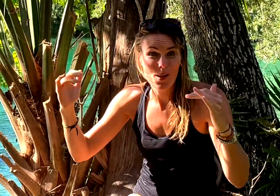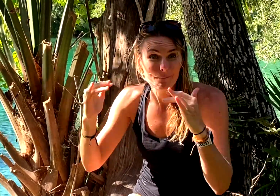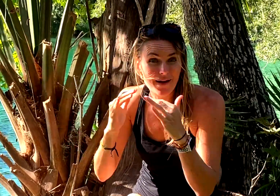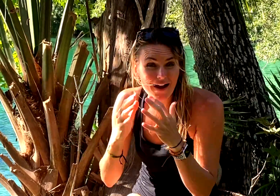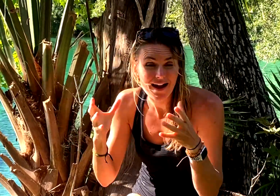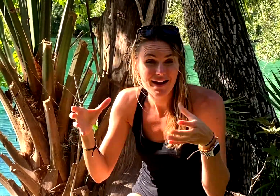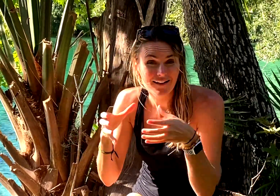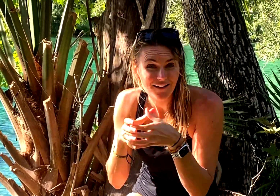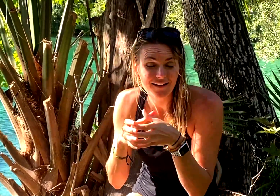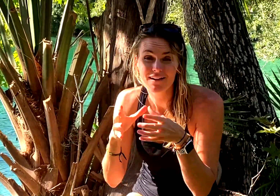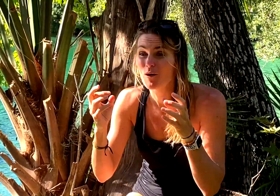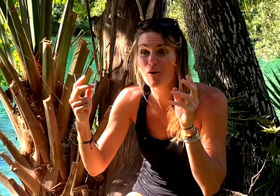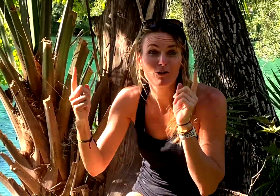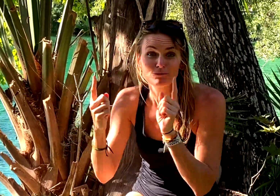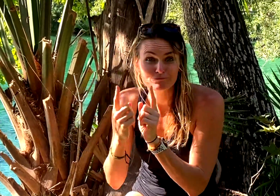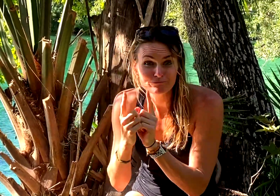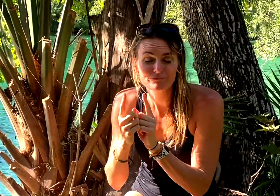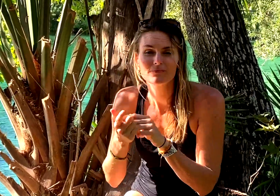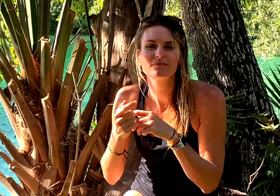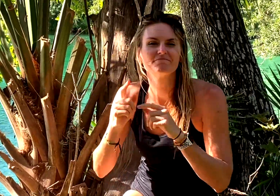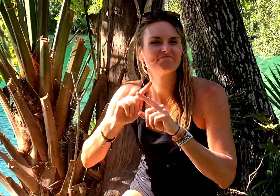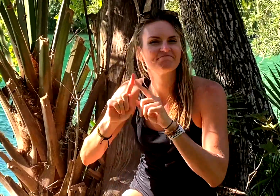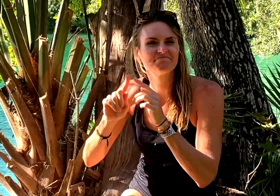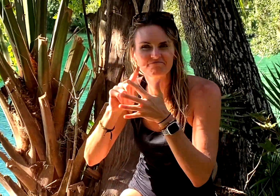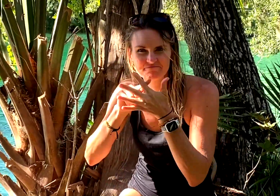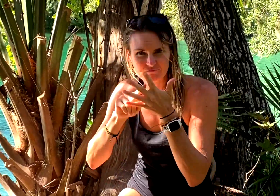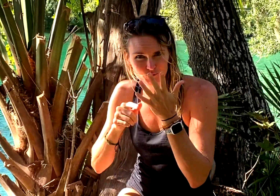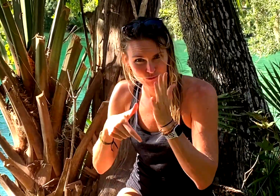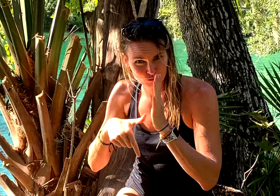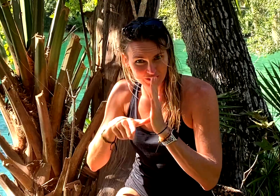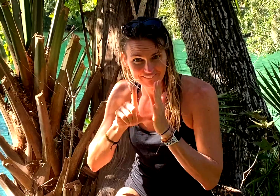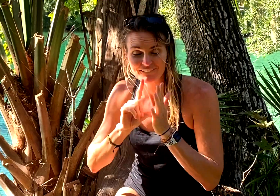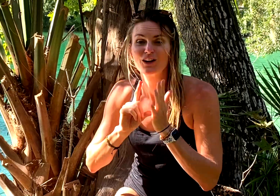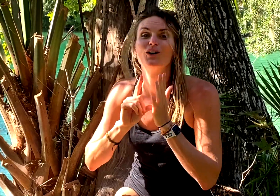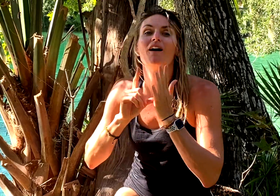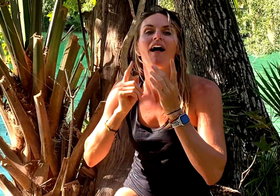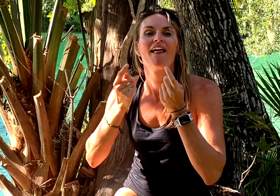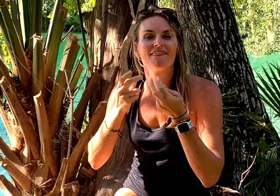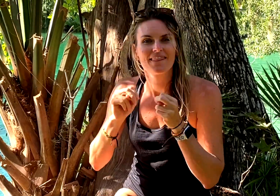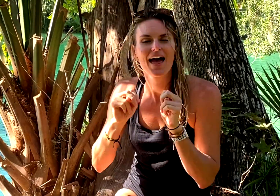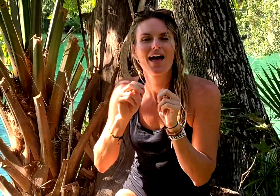Additionally, we will review the timing of our experience, and I will let you know how